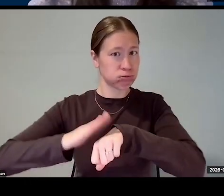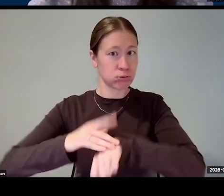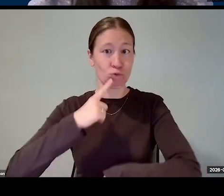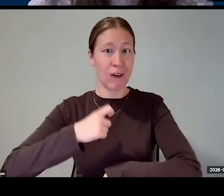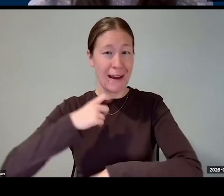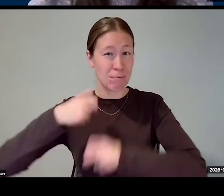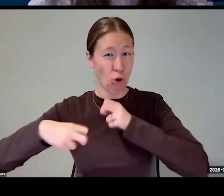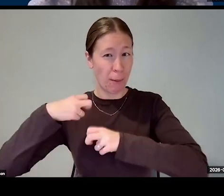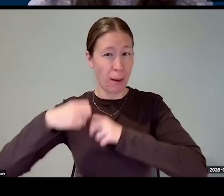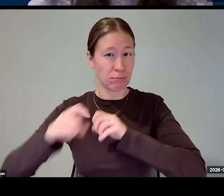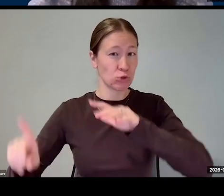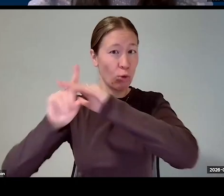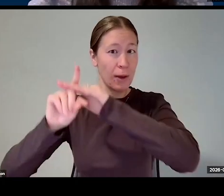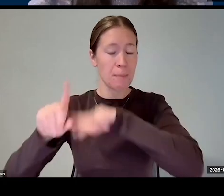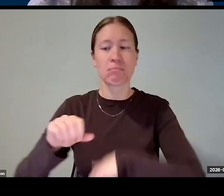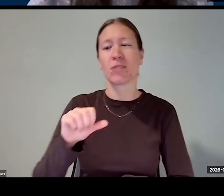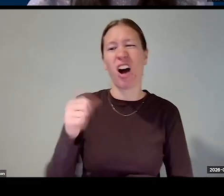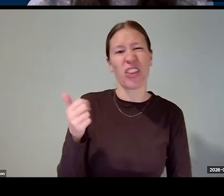others are more like warnings in yellow,